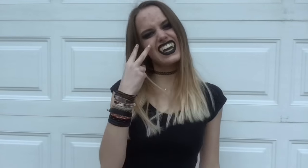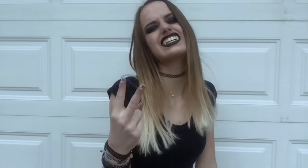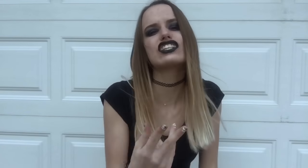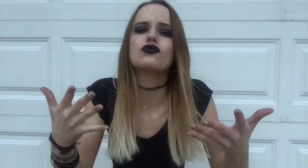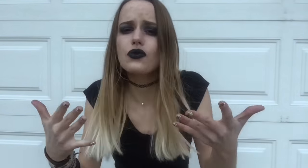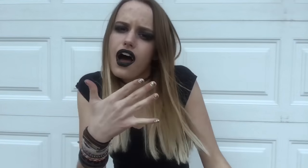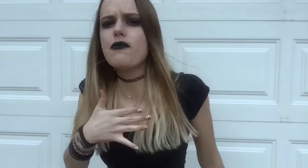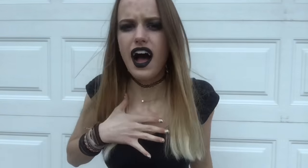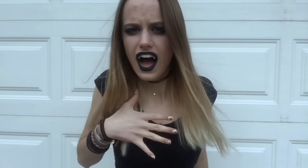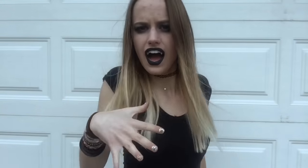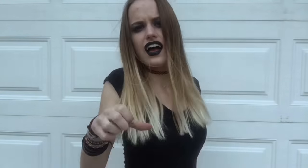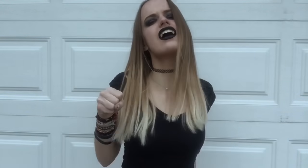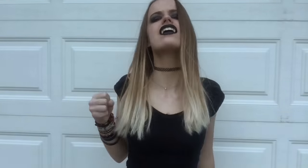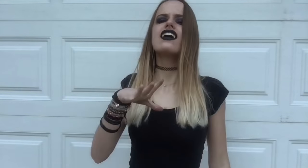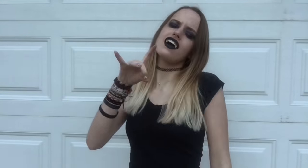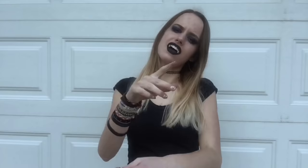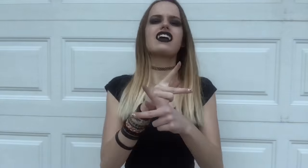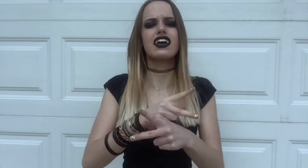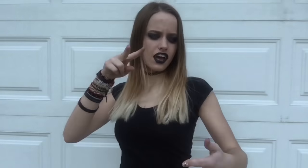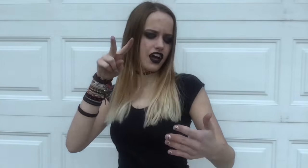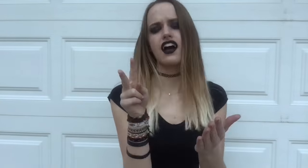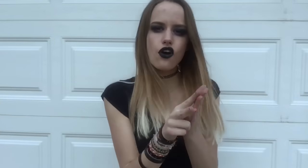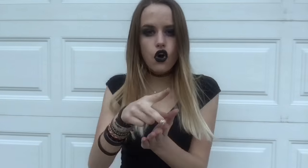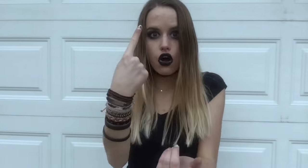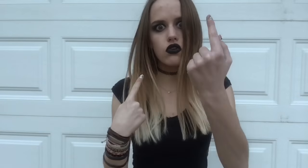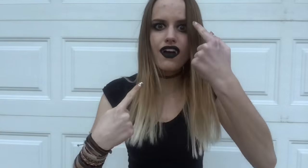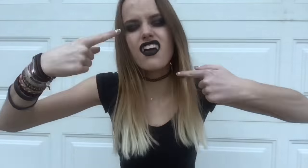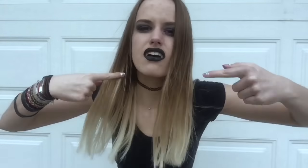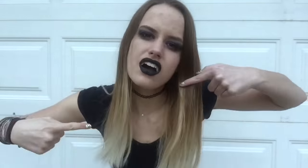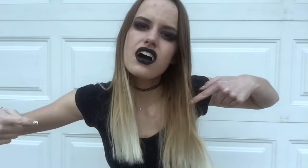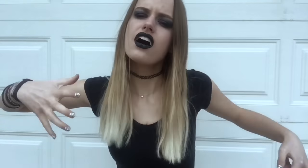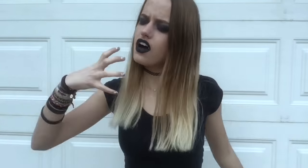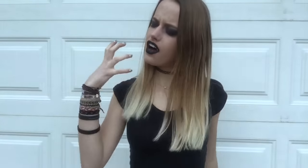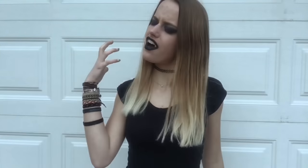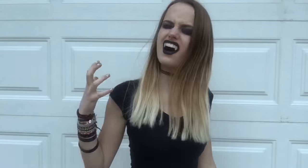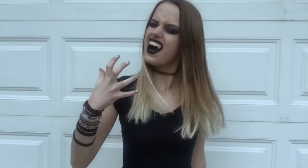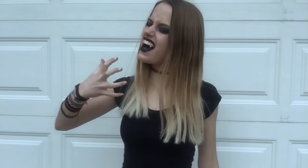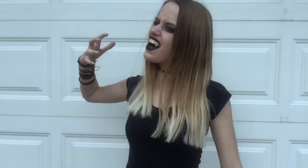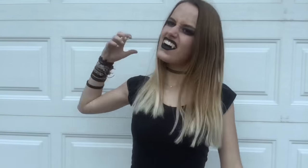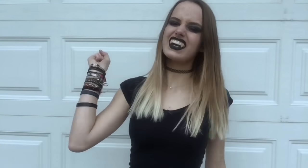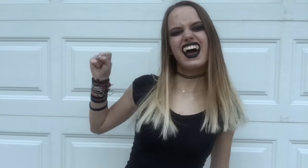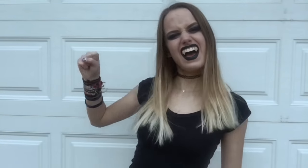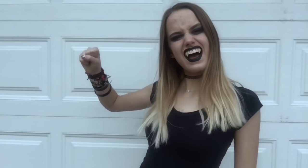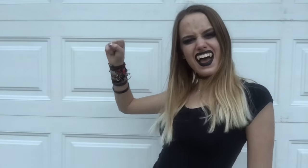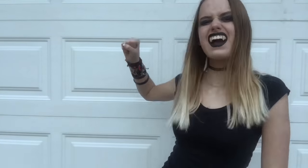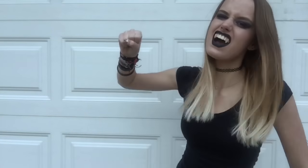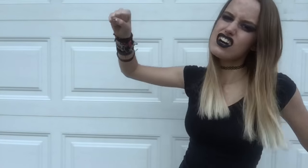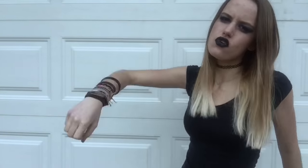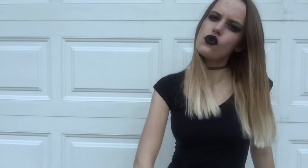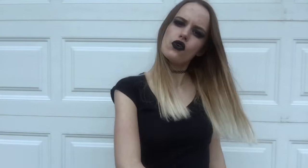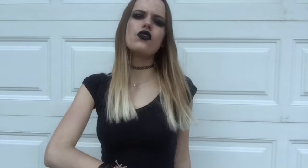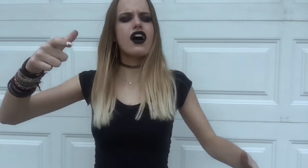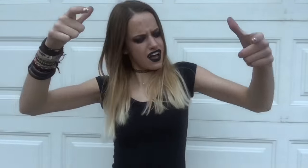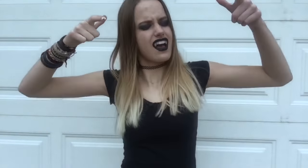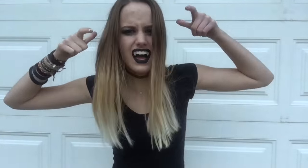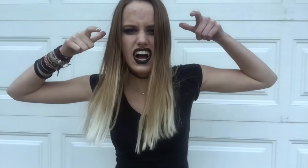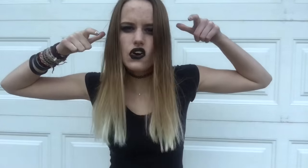I see what's mine and take it (finders keepers, losers weepers) Woah, yeah The crown